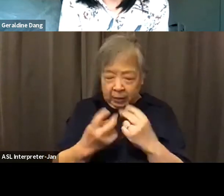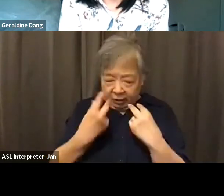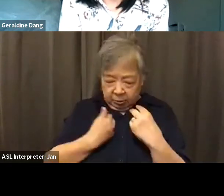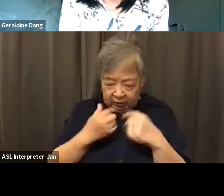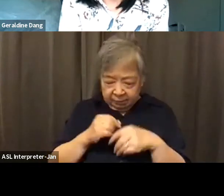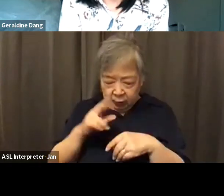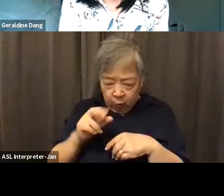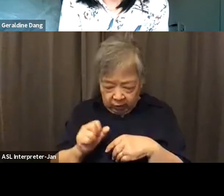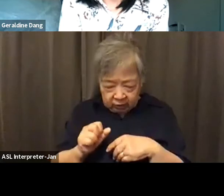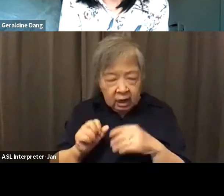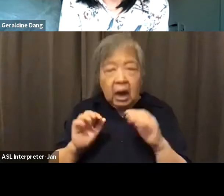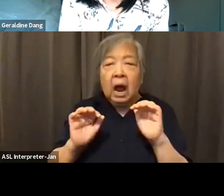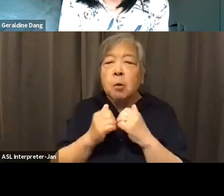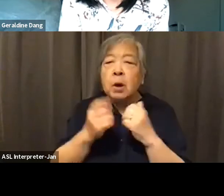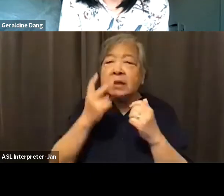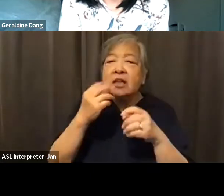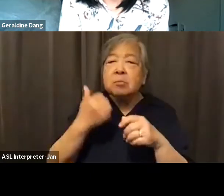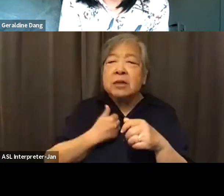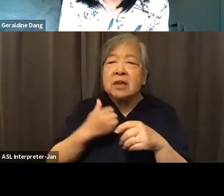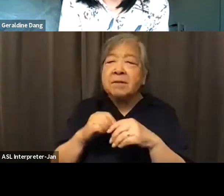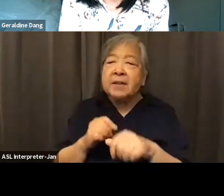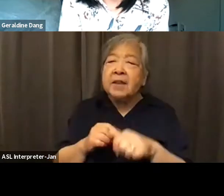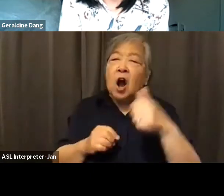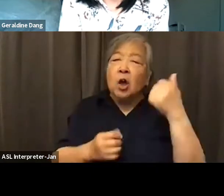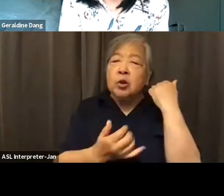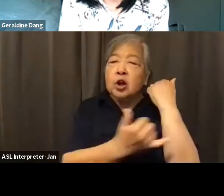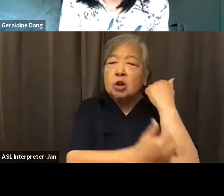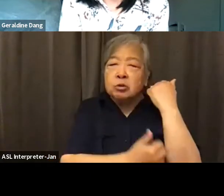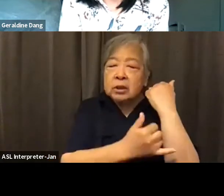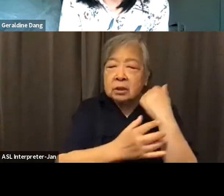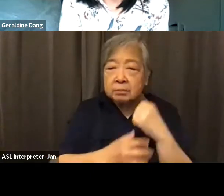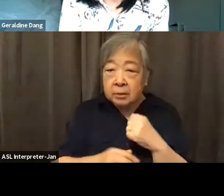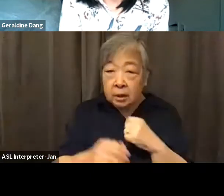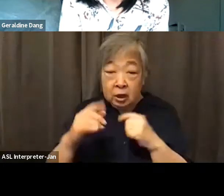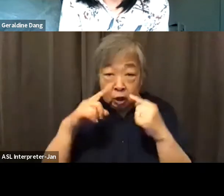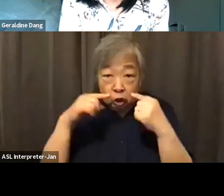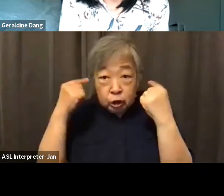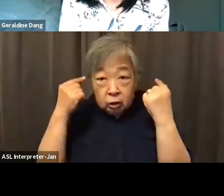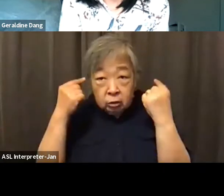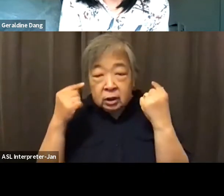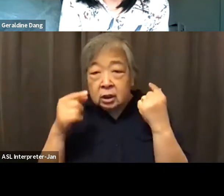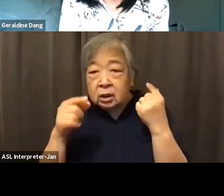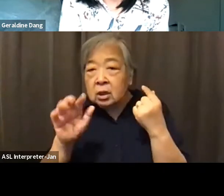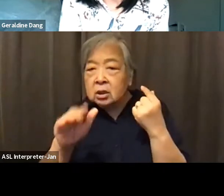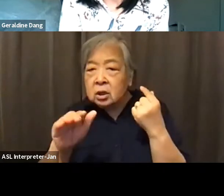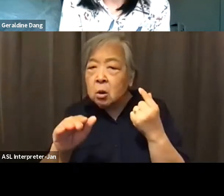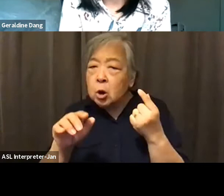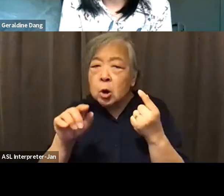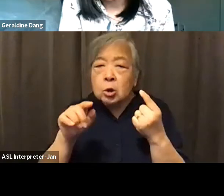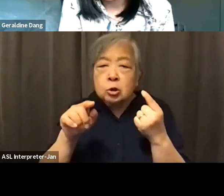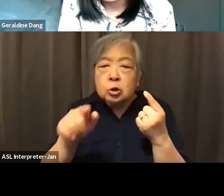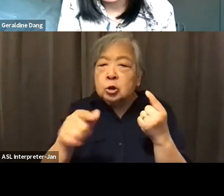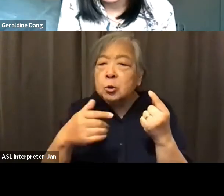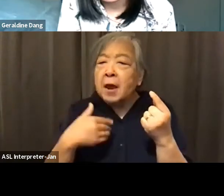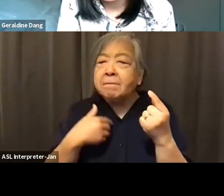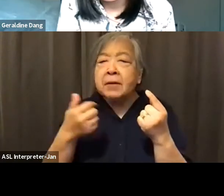Geraldine, did you have any aspect of your identity that you learned more about while